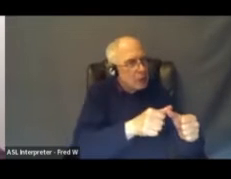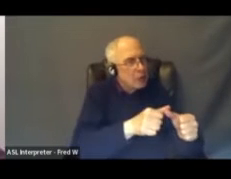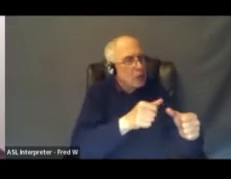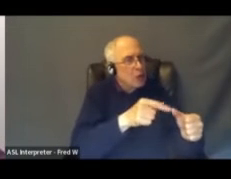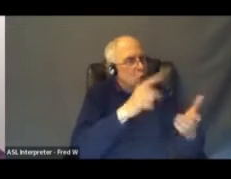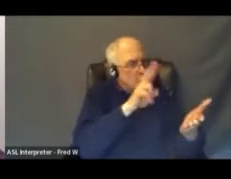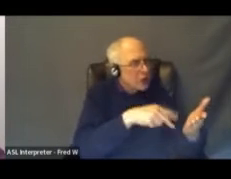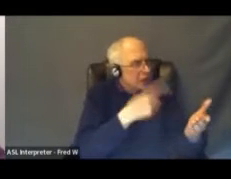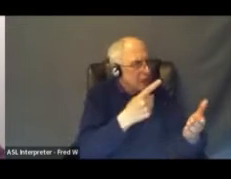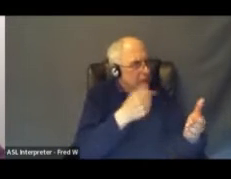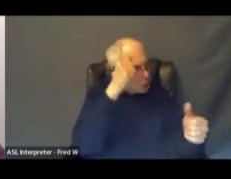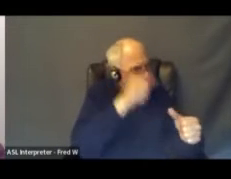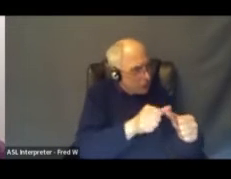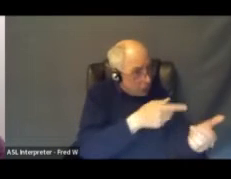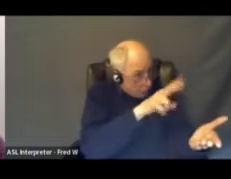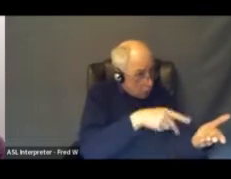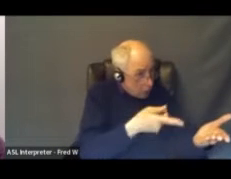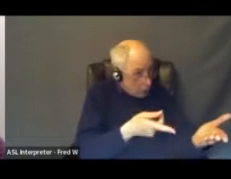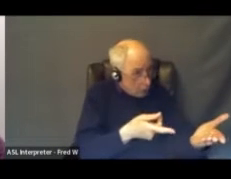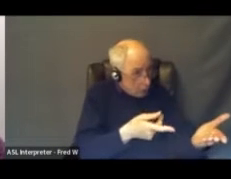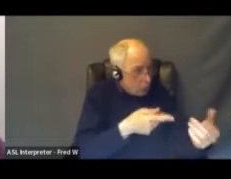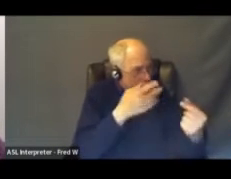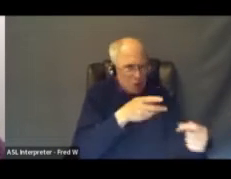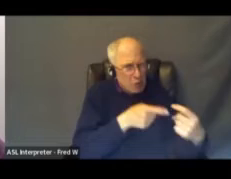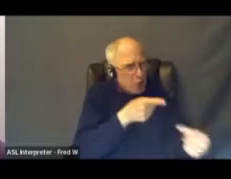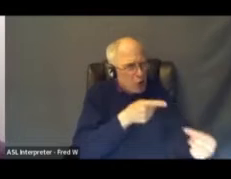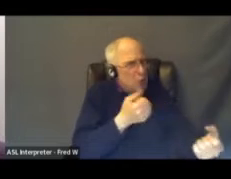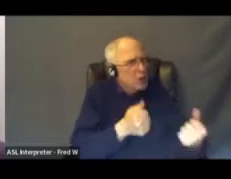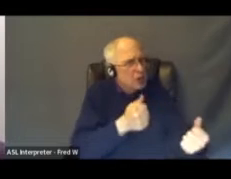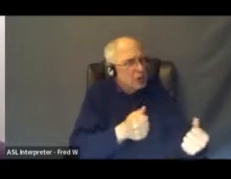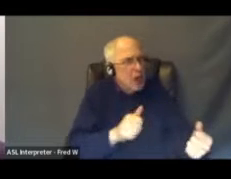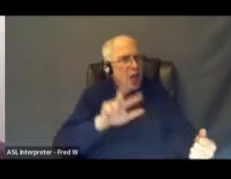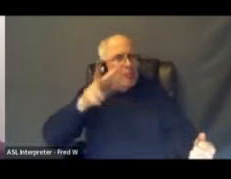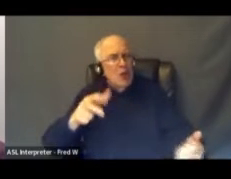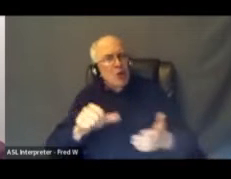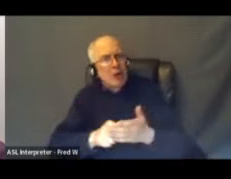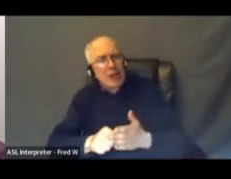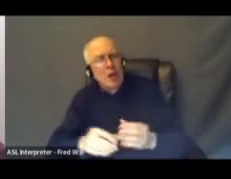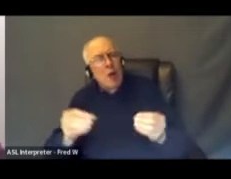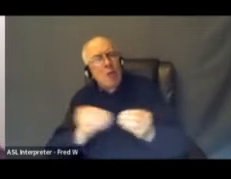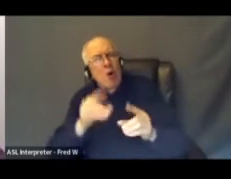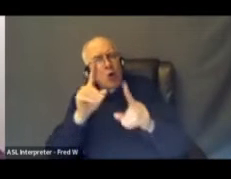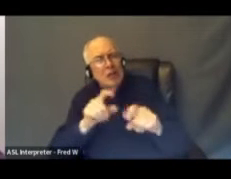what you've read? On the third page, there's more questions about reading? There's, do you